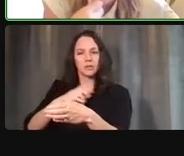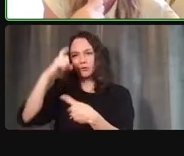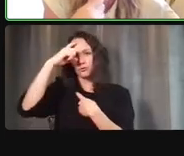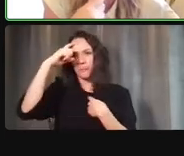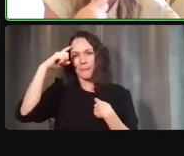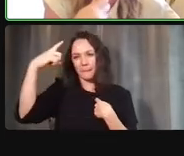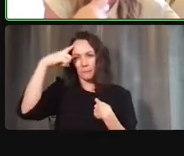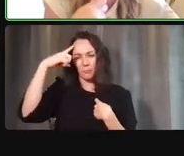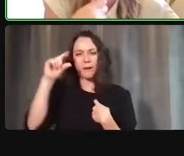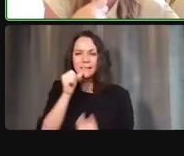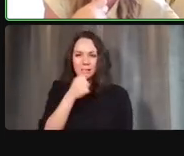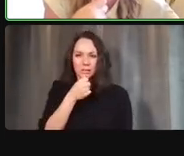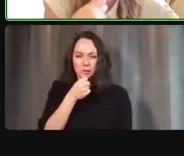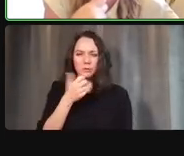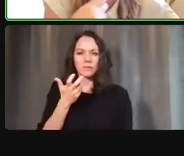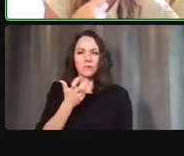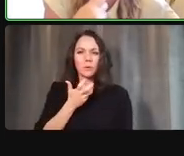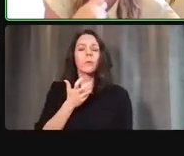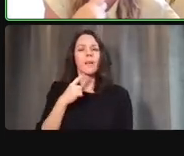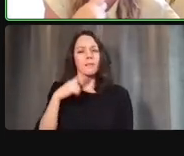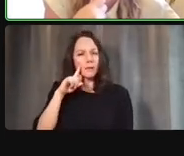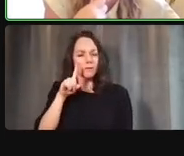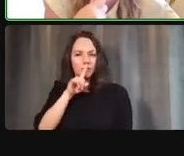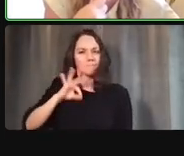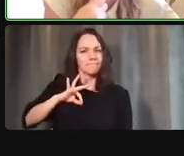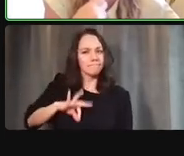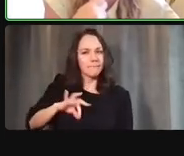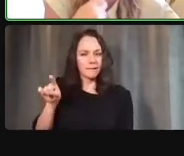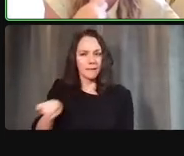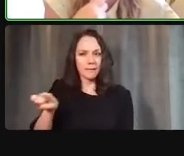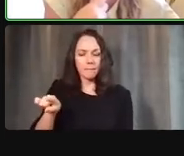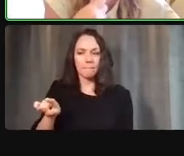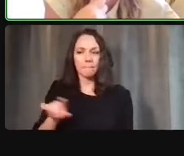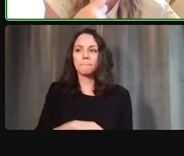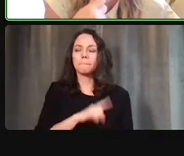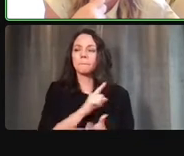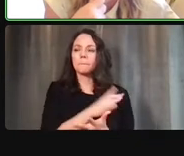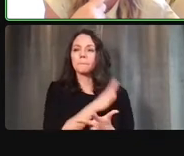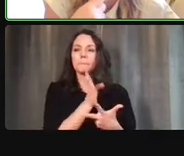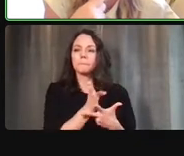And then there's also a bipolar and schizophrenia support group that I've